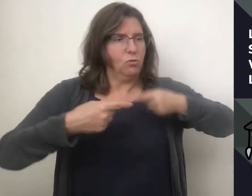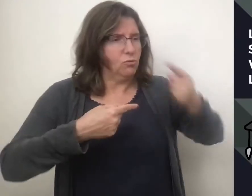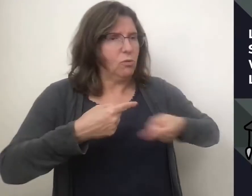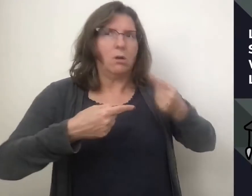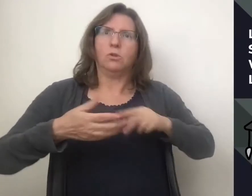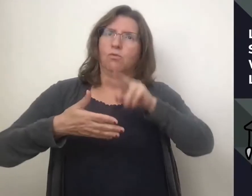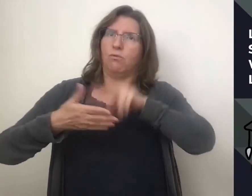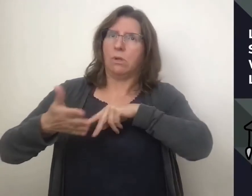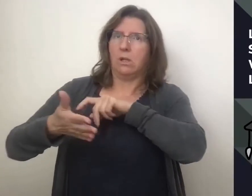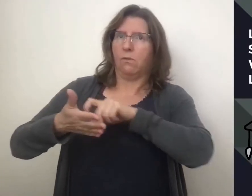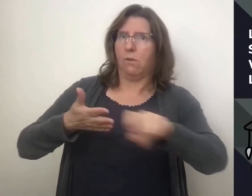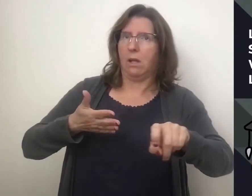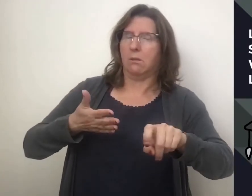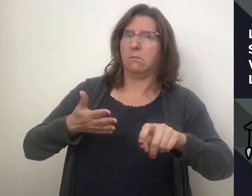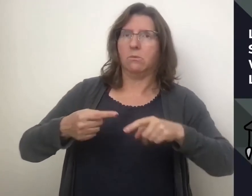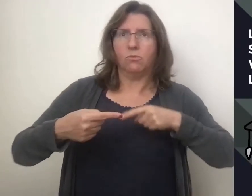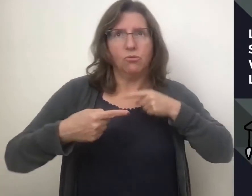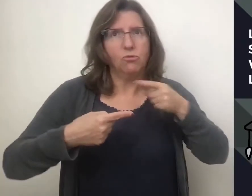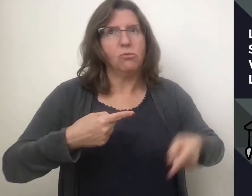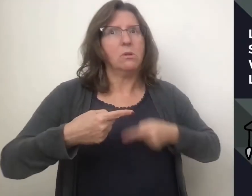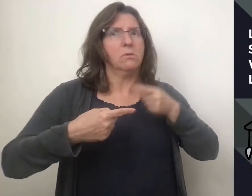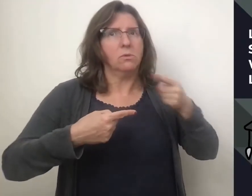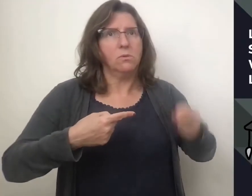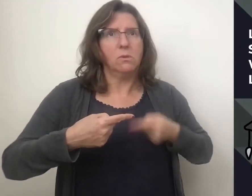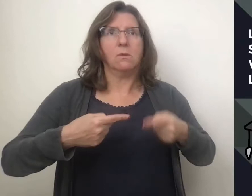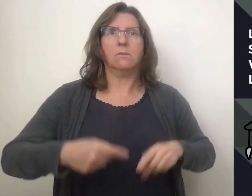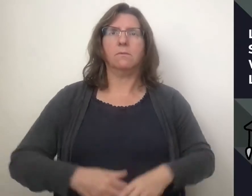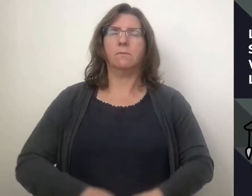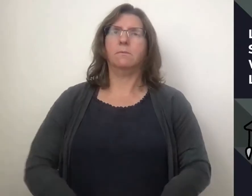Struggles life long with reading and writing.